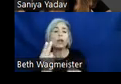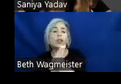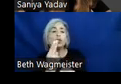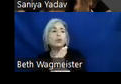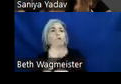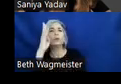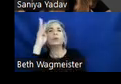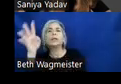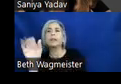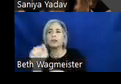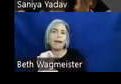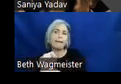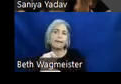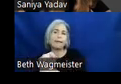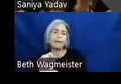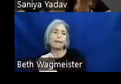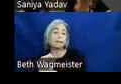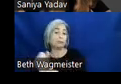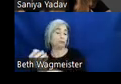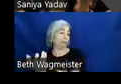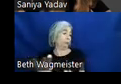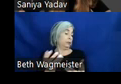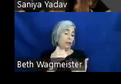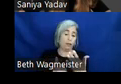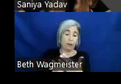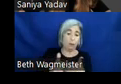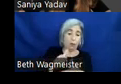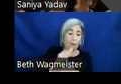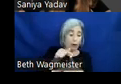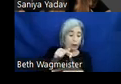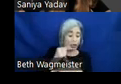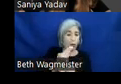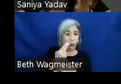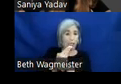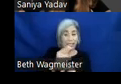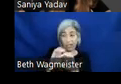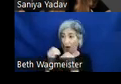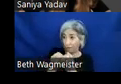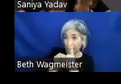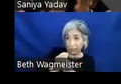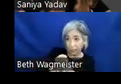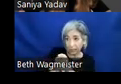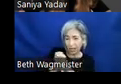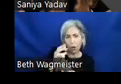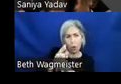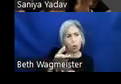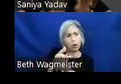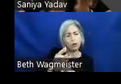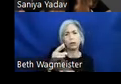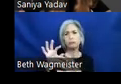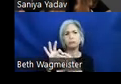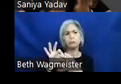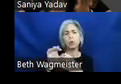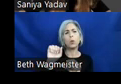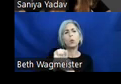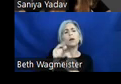their task. Is a user primarily using the product in an office or are they a remote worker using